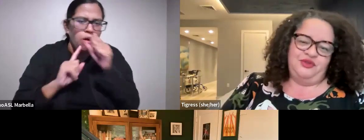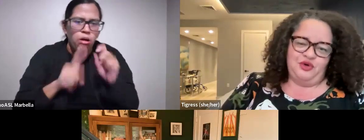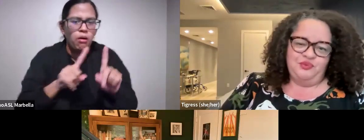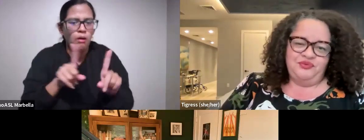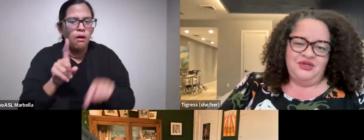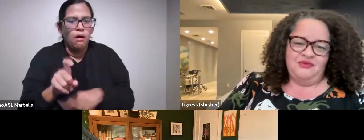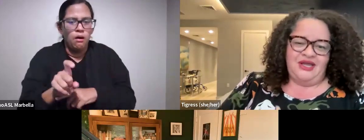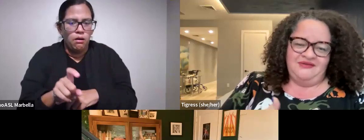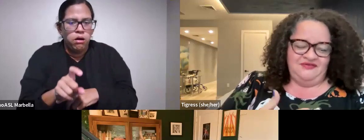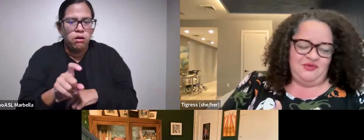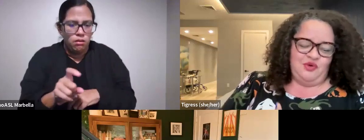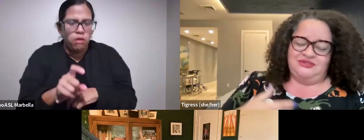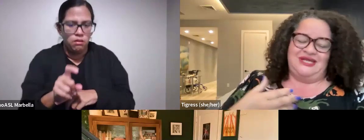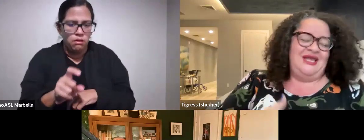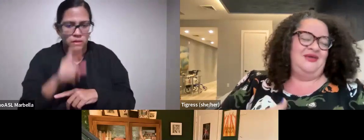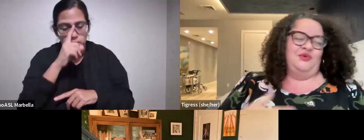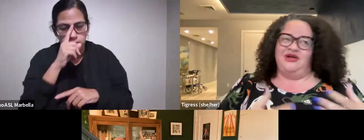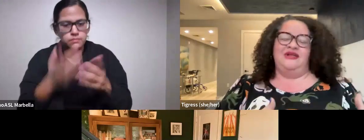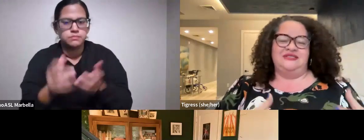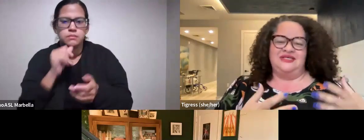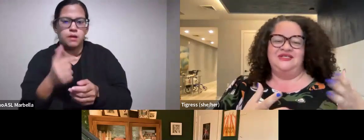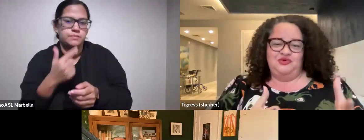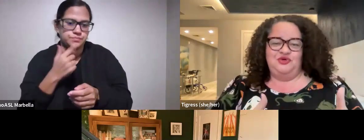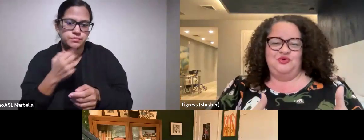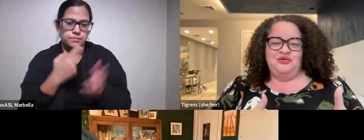it with you, even if they won't say or say honestly to you,